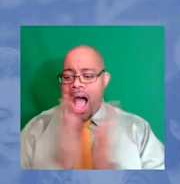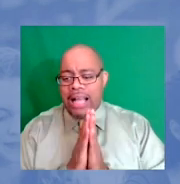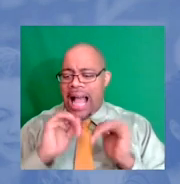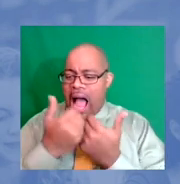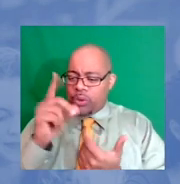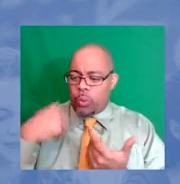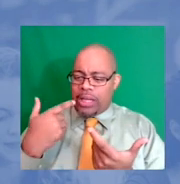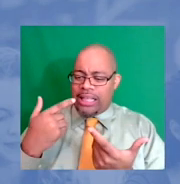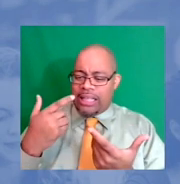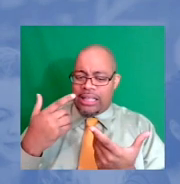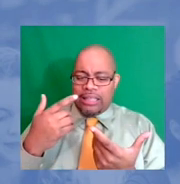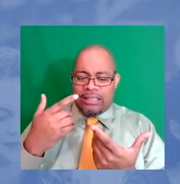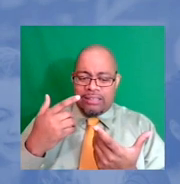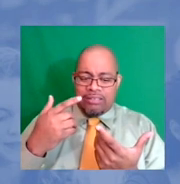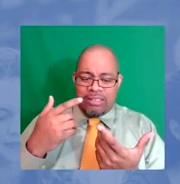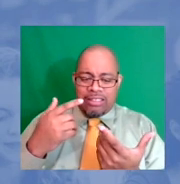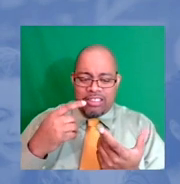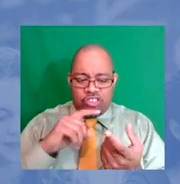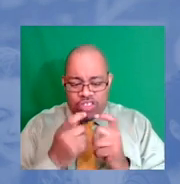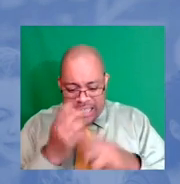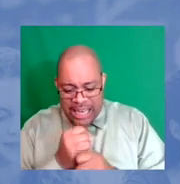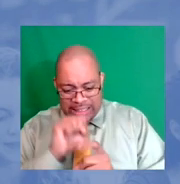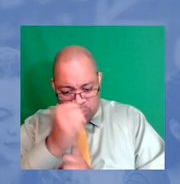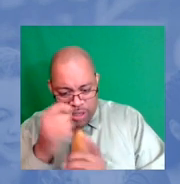WHERE ALL CHILDREN CAN LEARN AND ALL FEEL SUPPORTED.